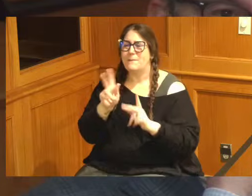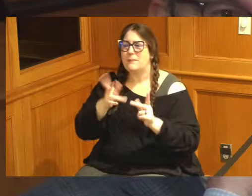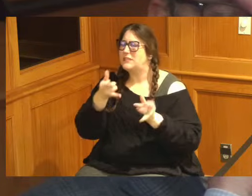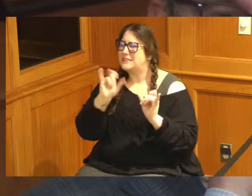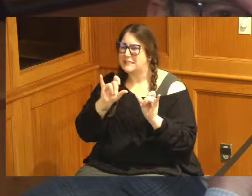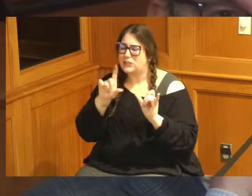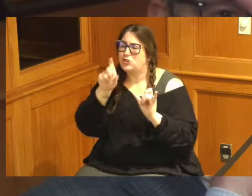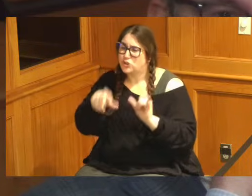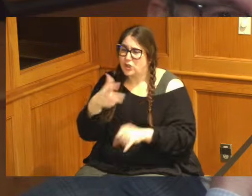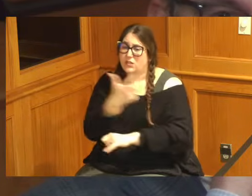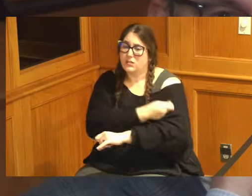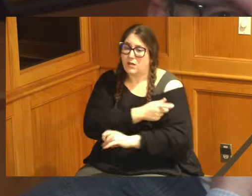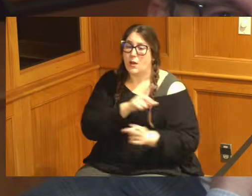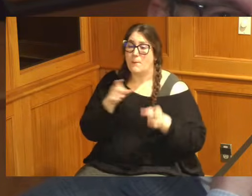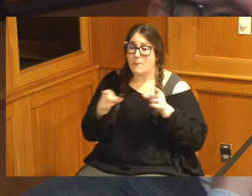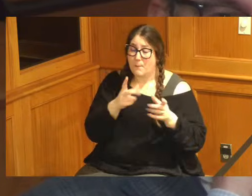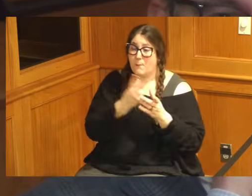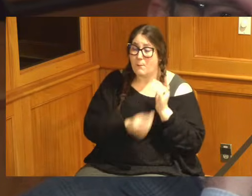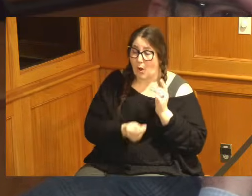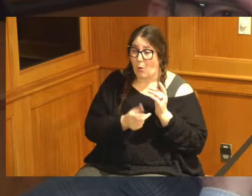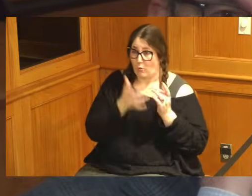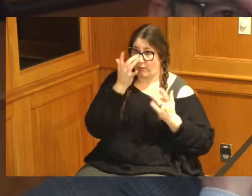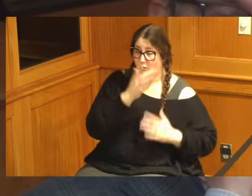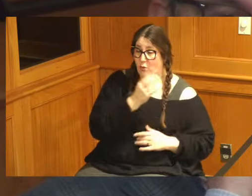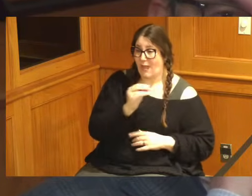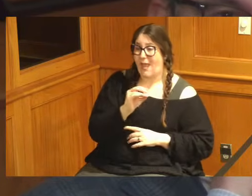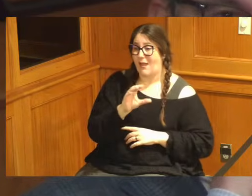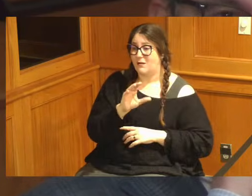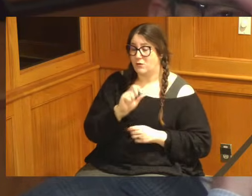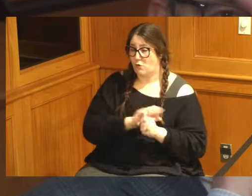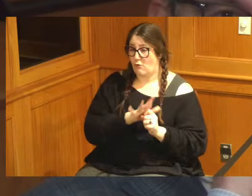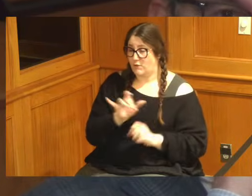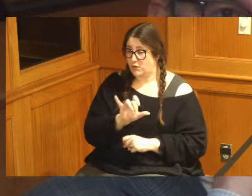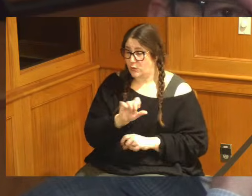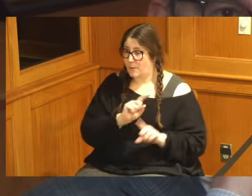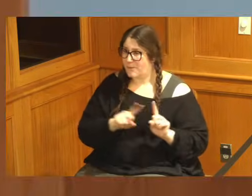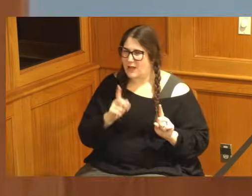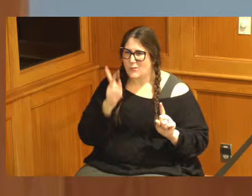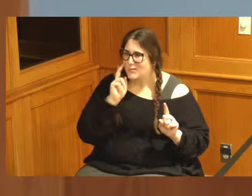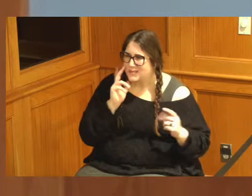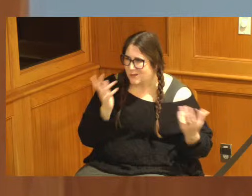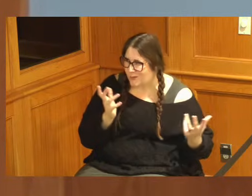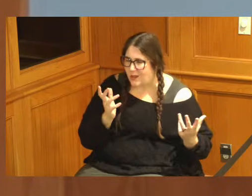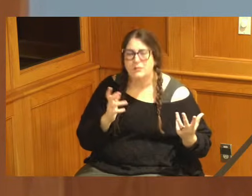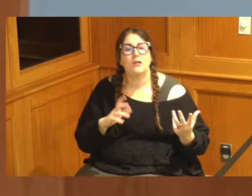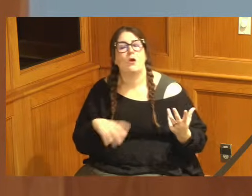both the flu and for Covid, but what are we seeing out there? So we don't see nearly as much tracking